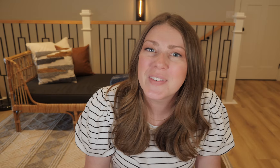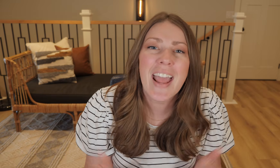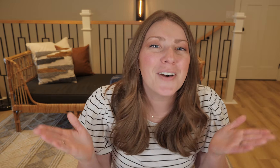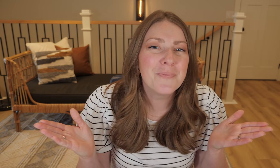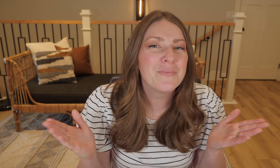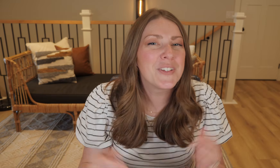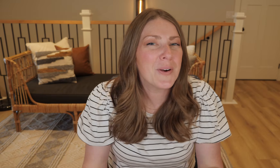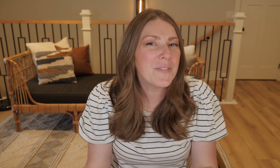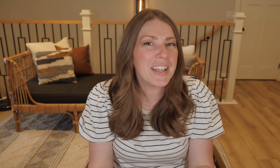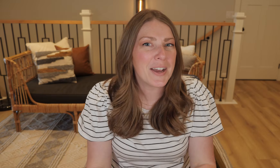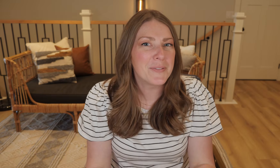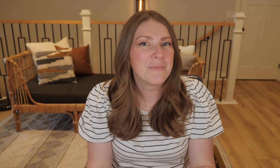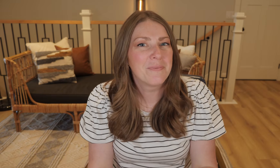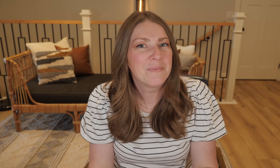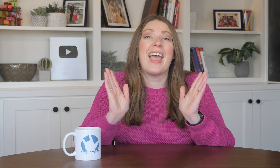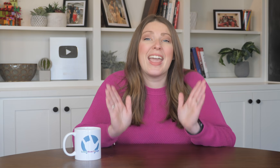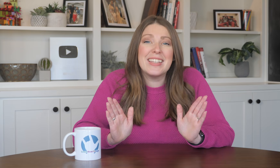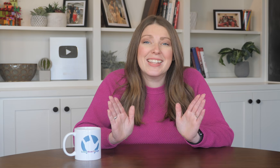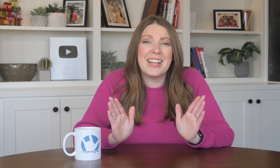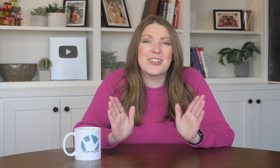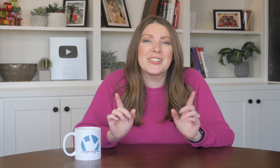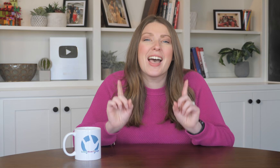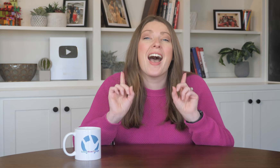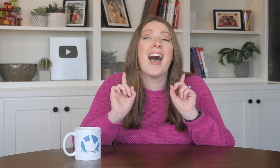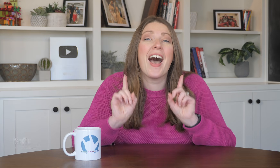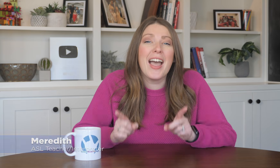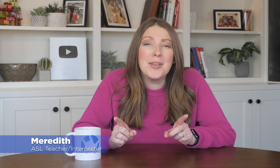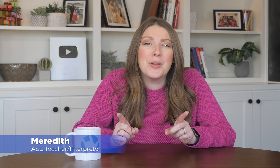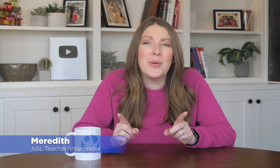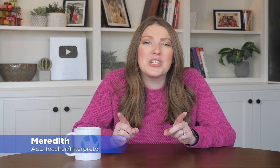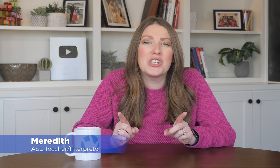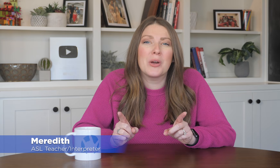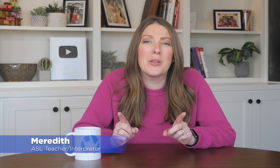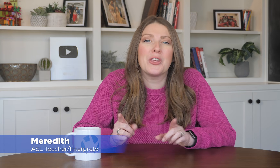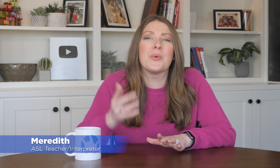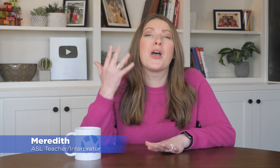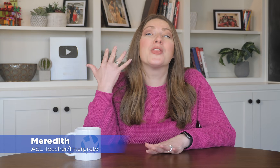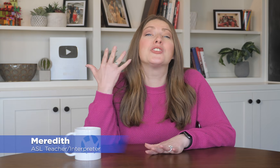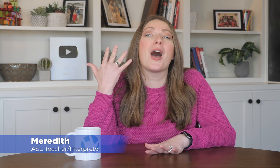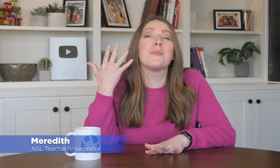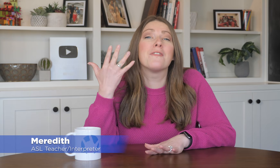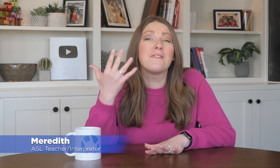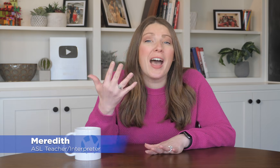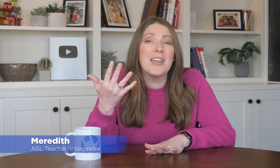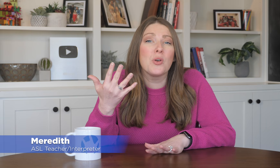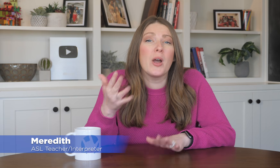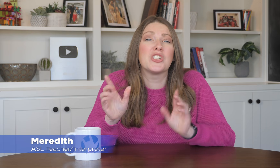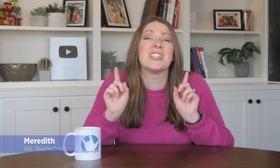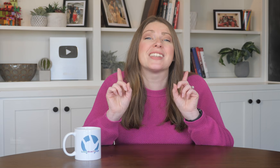Now to our video. Hey Signers! I am going to share with you the top five questions